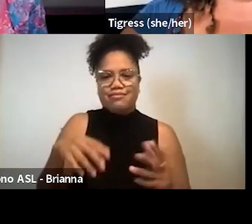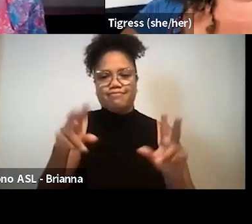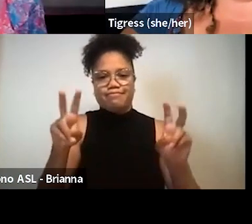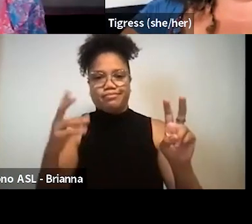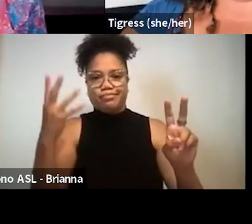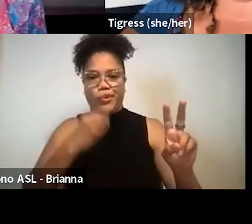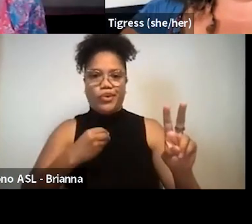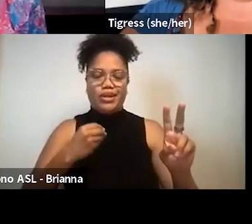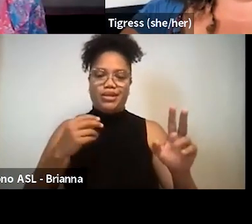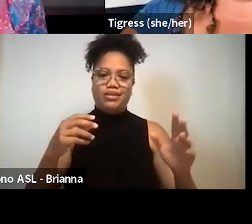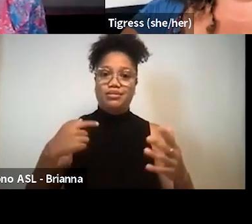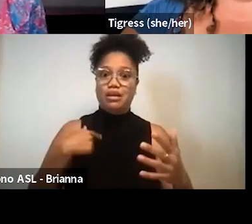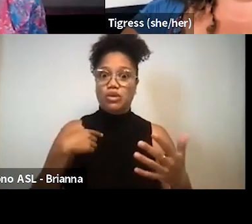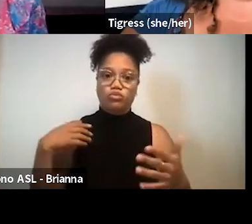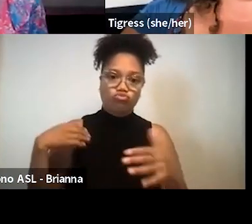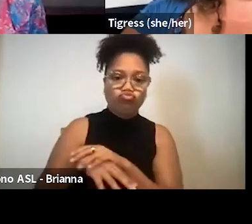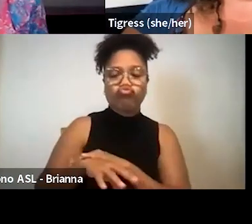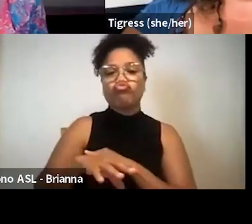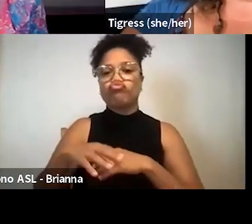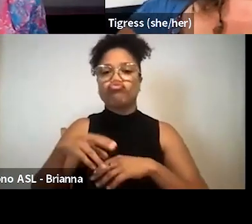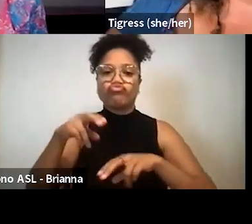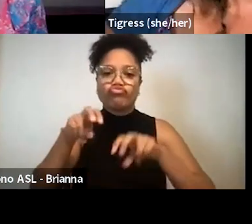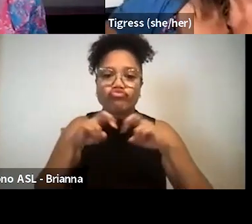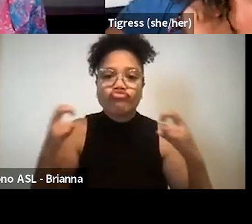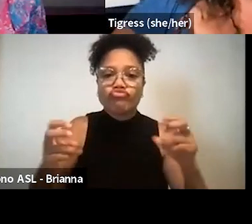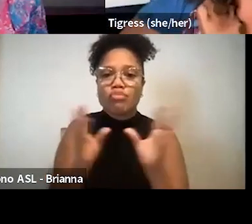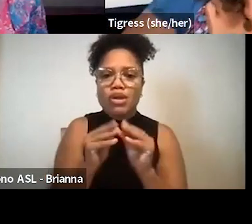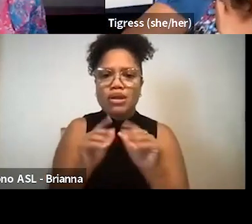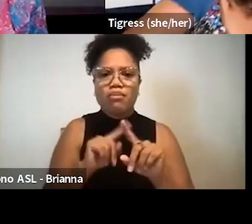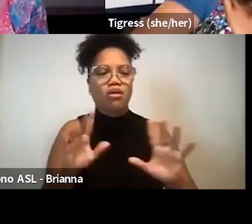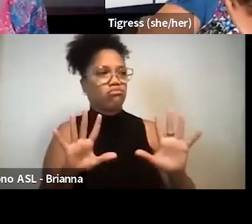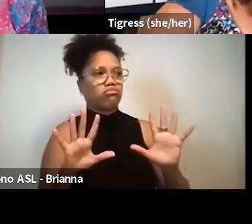and it would we would sit in meetings and that wouldn't necessarily be the case. And it really was.